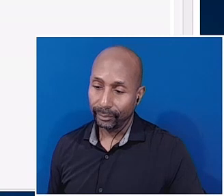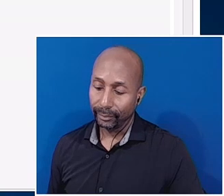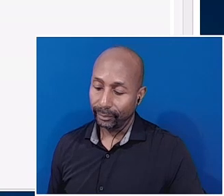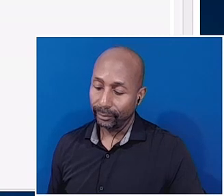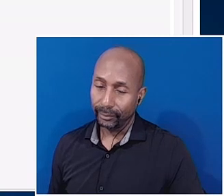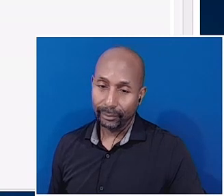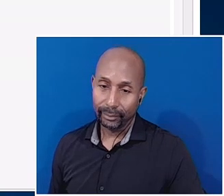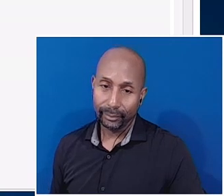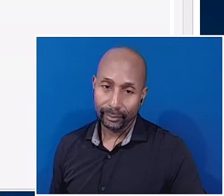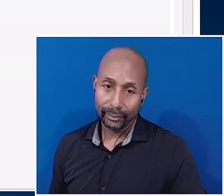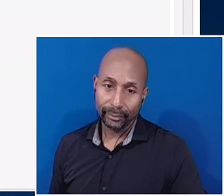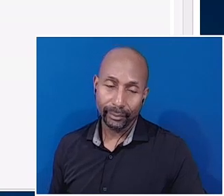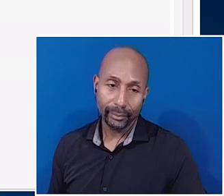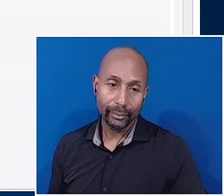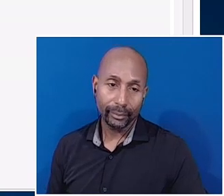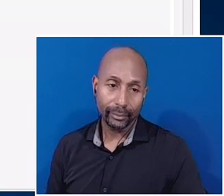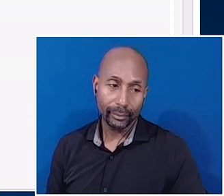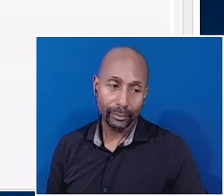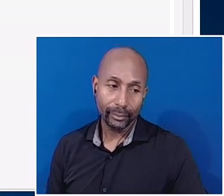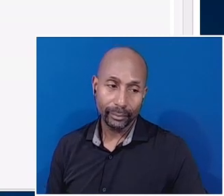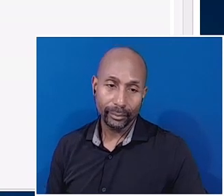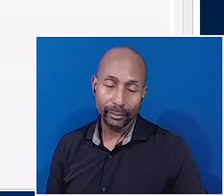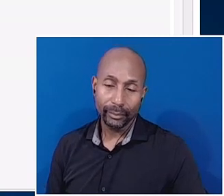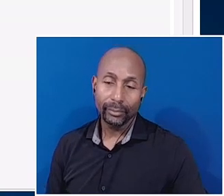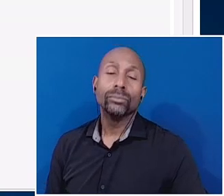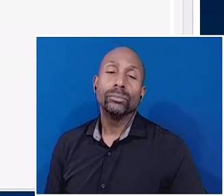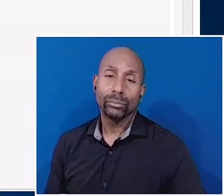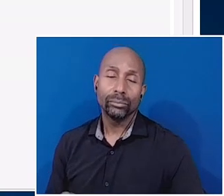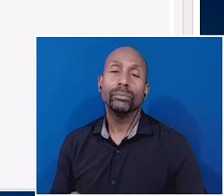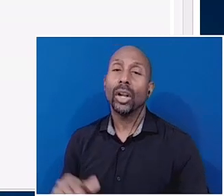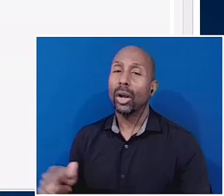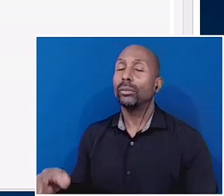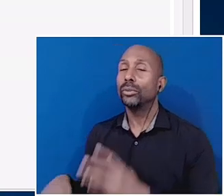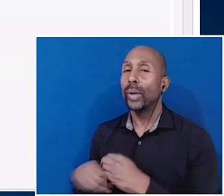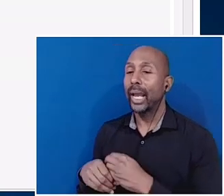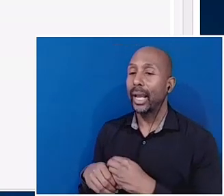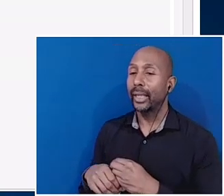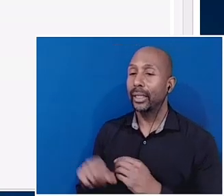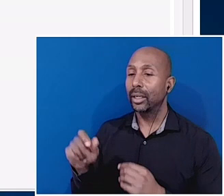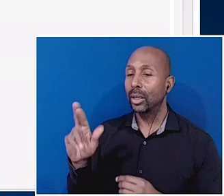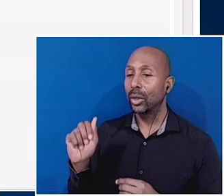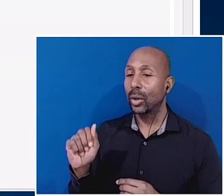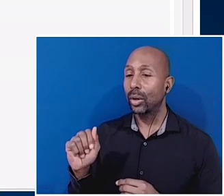Yeah, I also want to say to Laura that under- I think if you look under 602.22